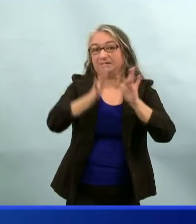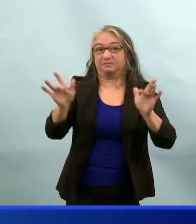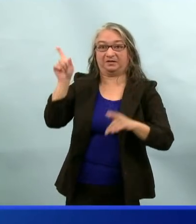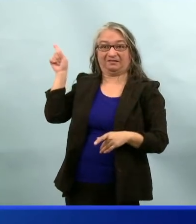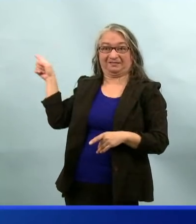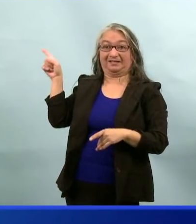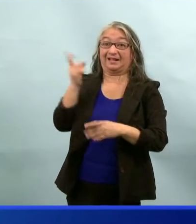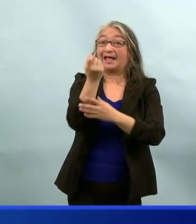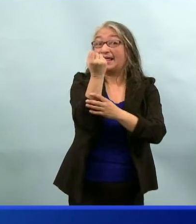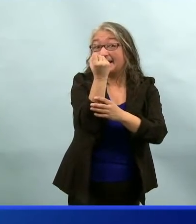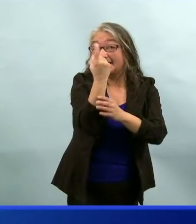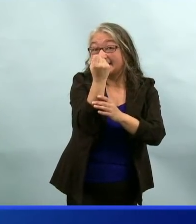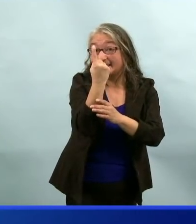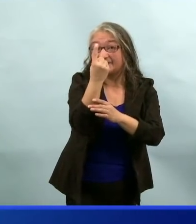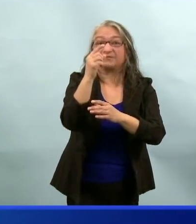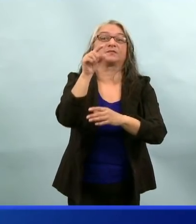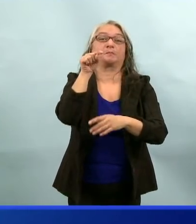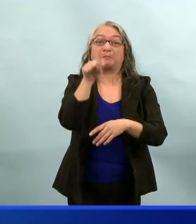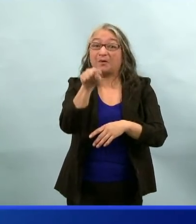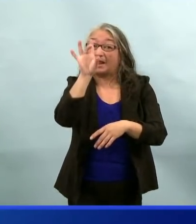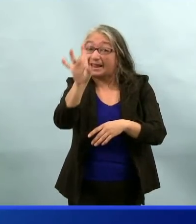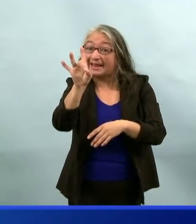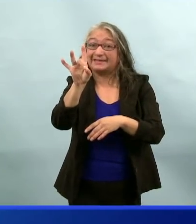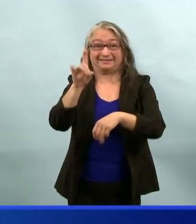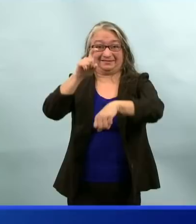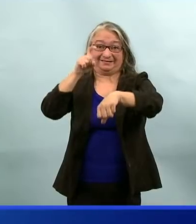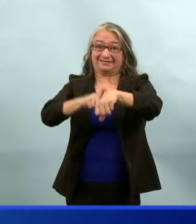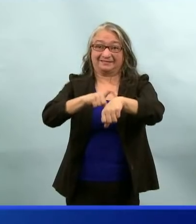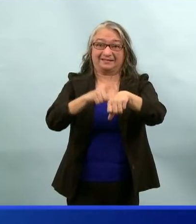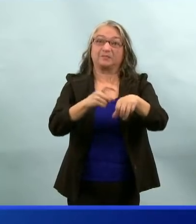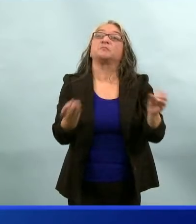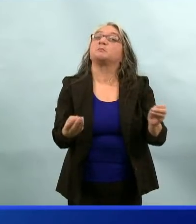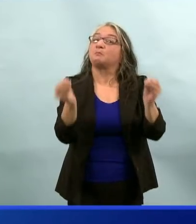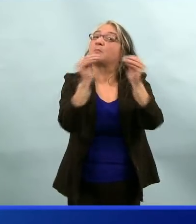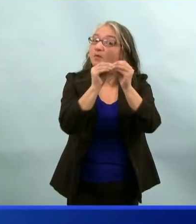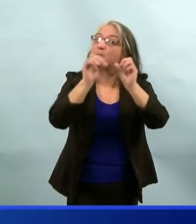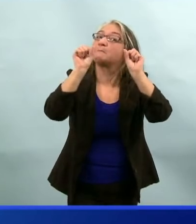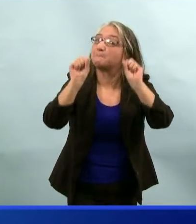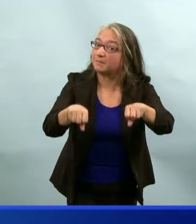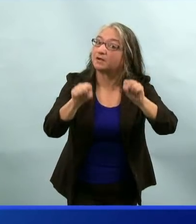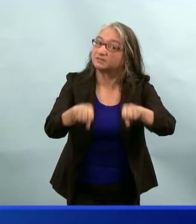as likely to die from a coven 19 infection compared to those who are fully vaccinated